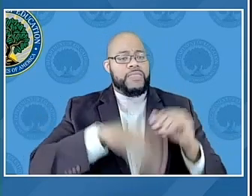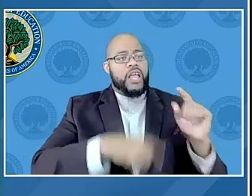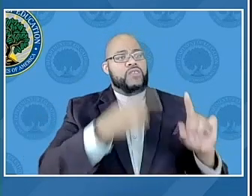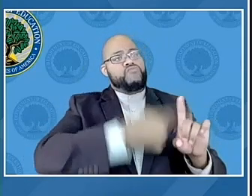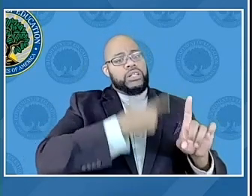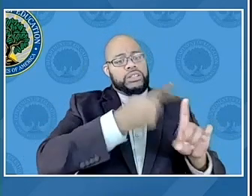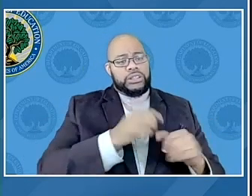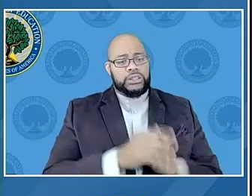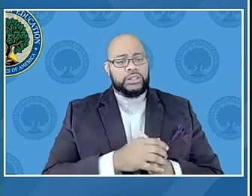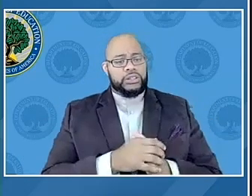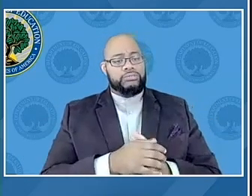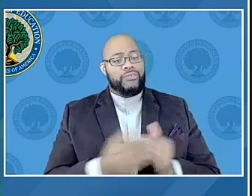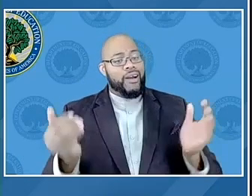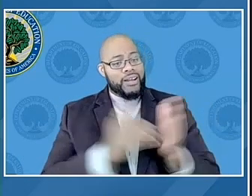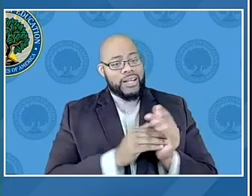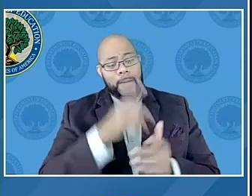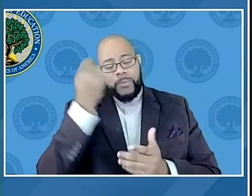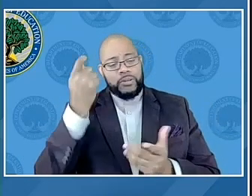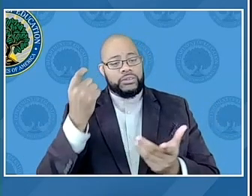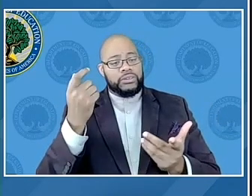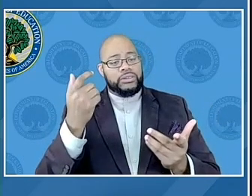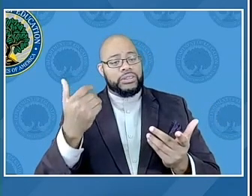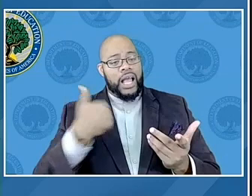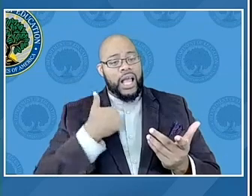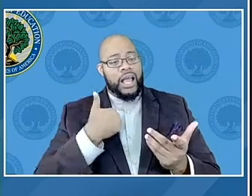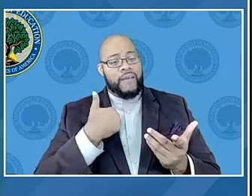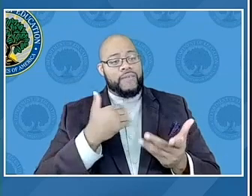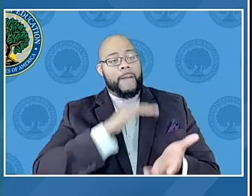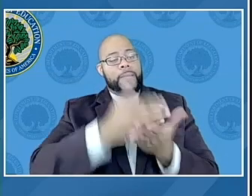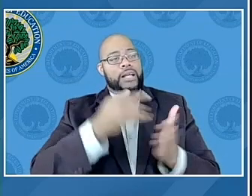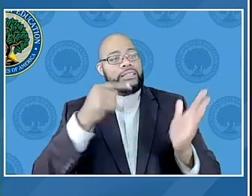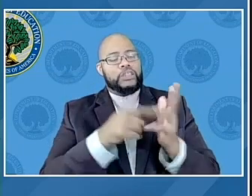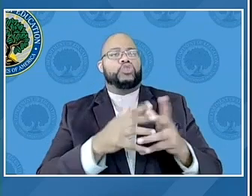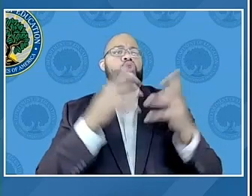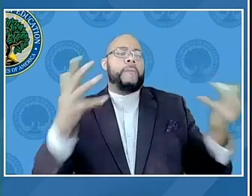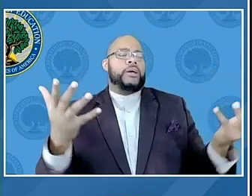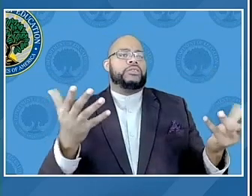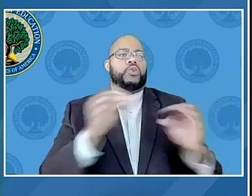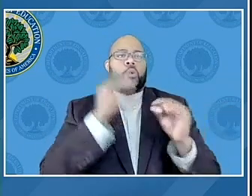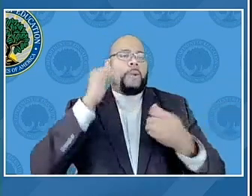again, because their outstanding amount of debt is too much and so no one will provide them with a mortgage.